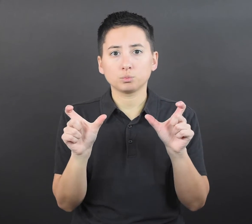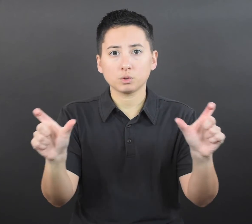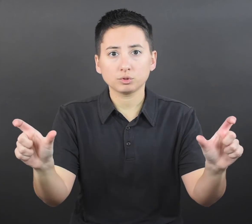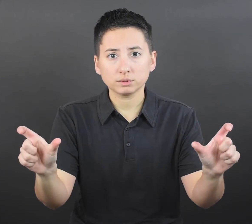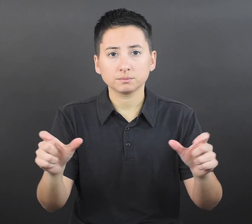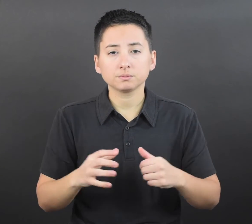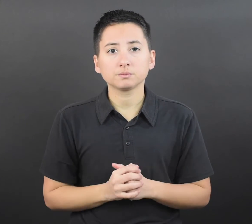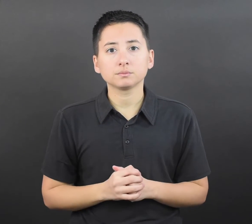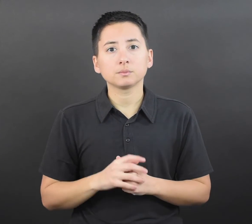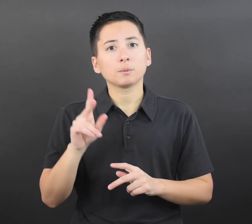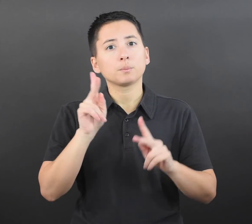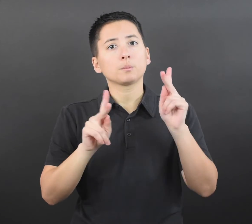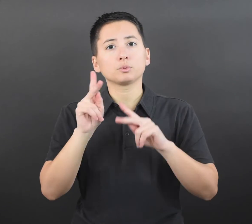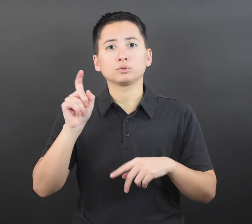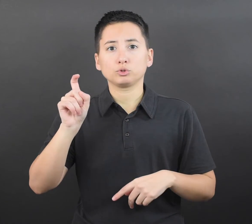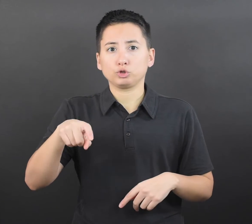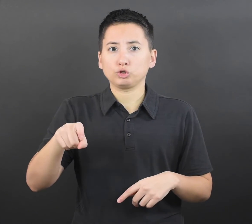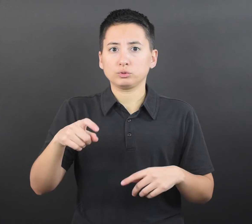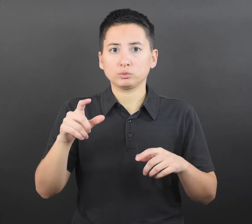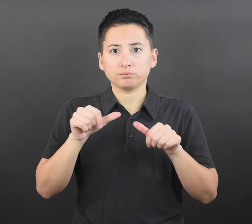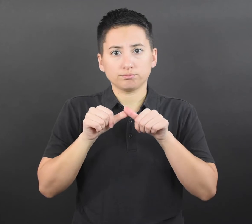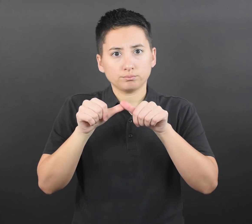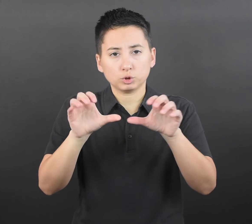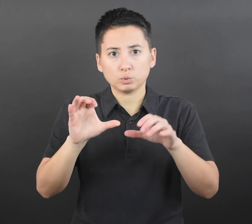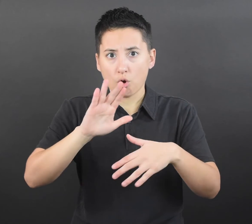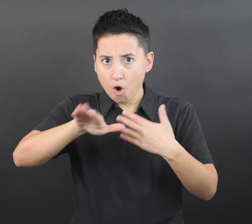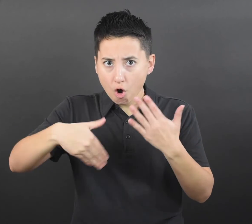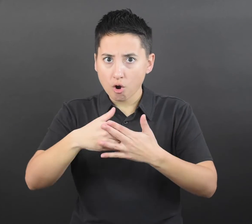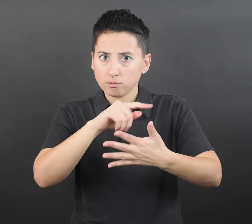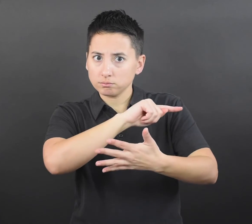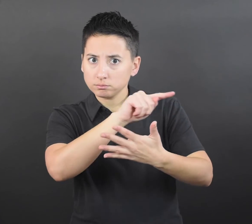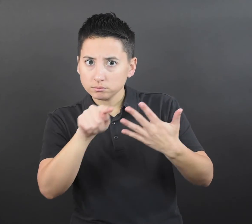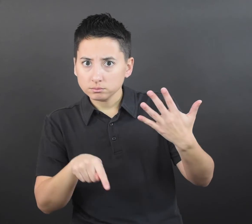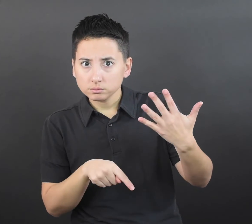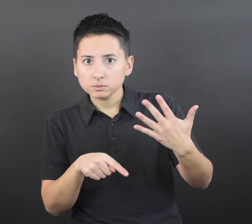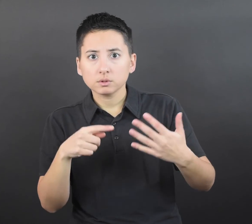removed (e.g., when actively eating during lunch). o Avoid travel. If the person must travel,